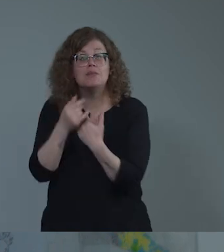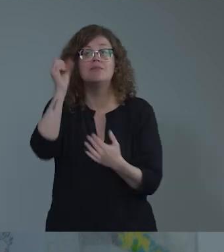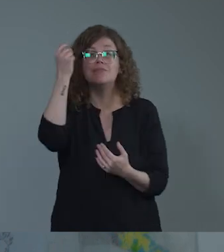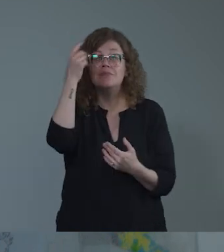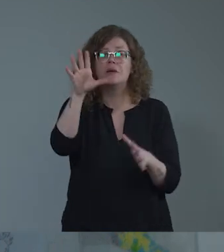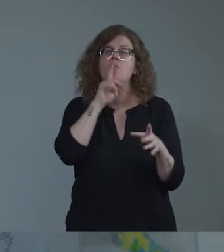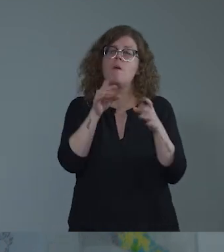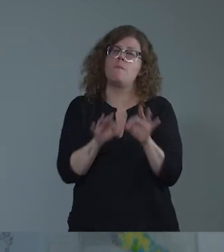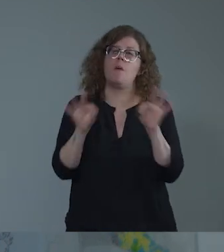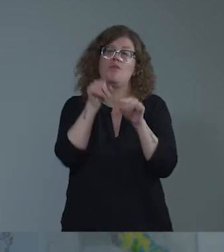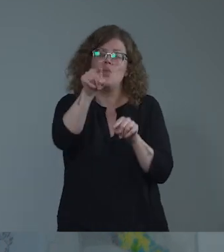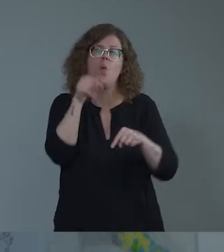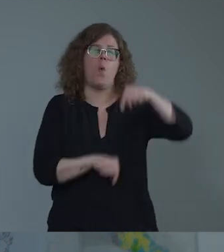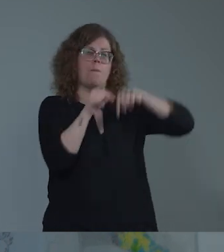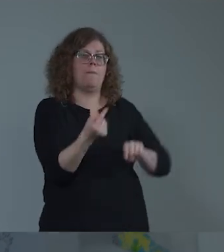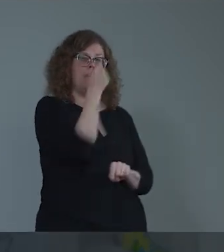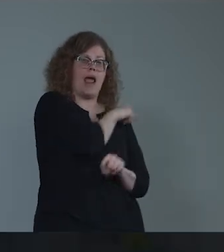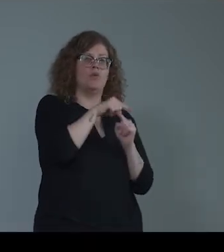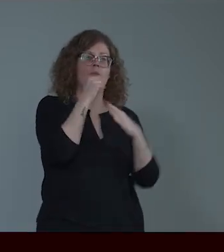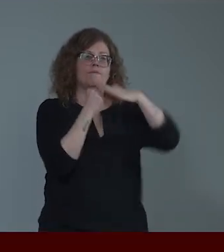and the meetings could actually just be very informal.